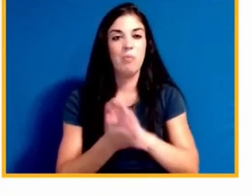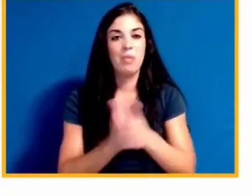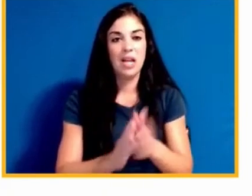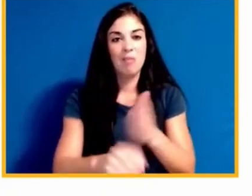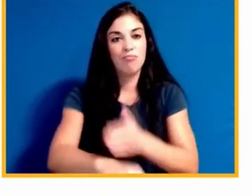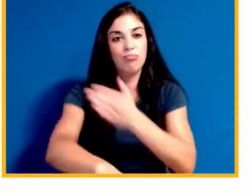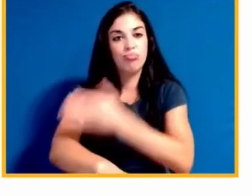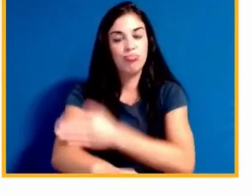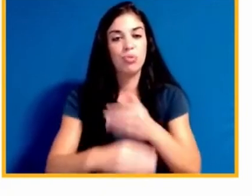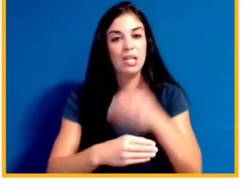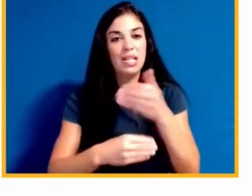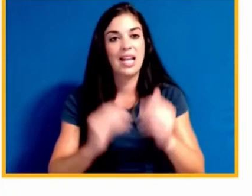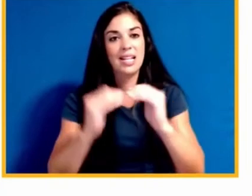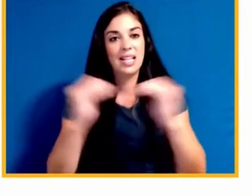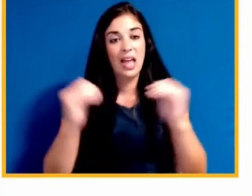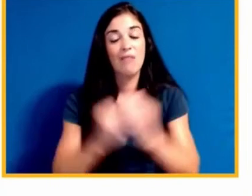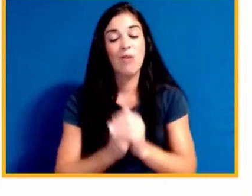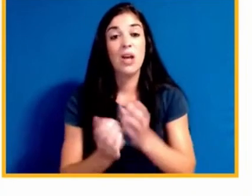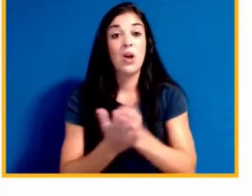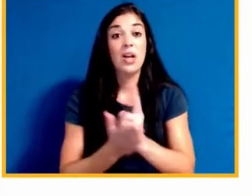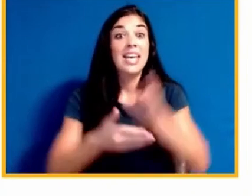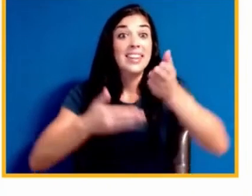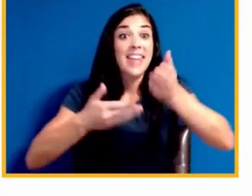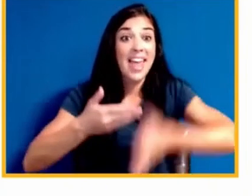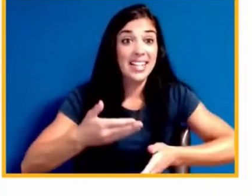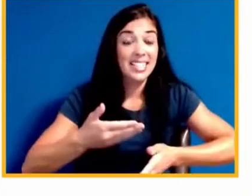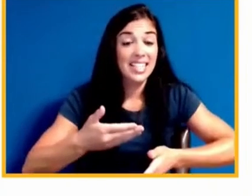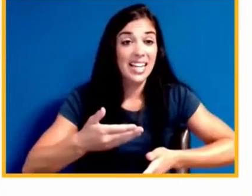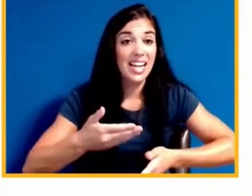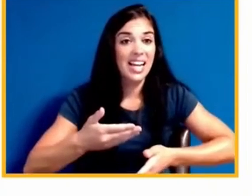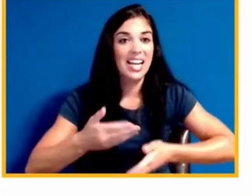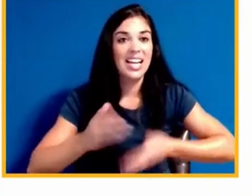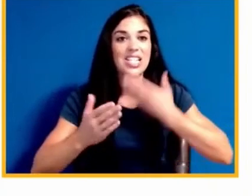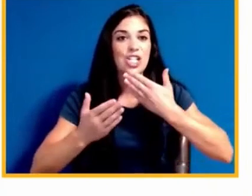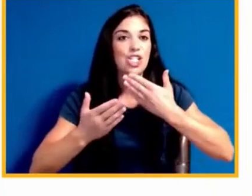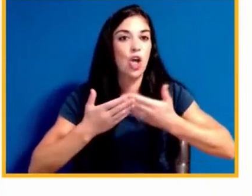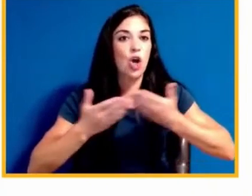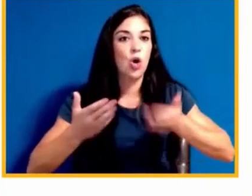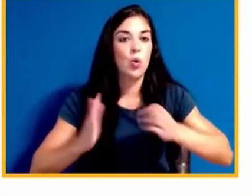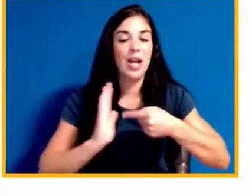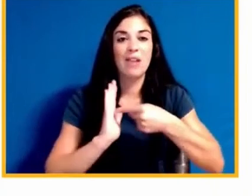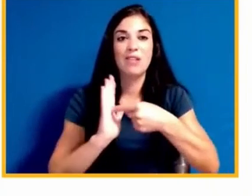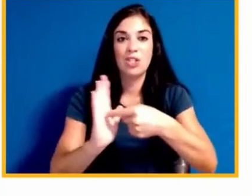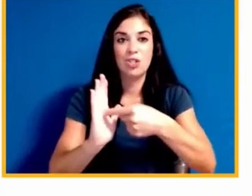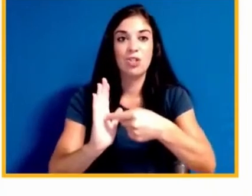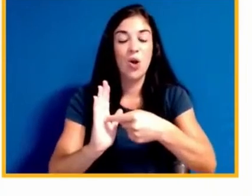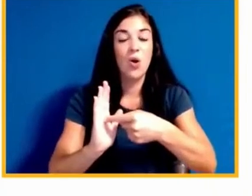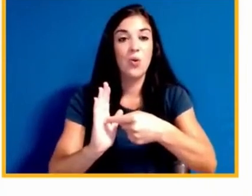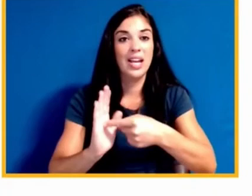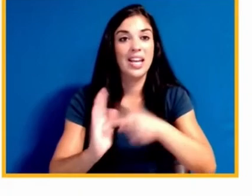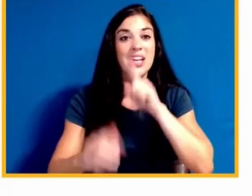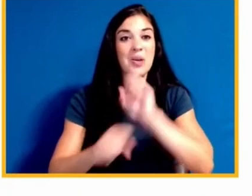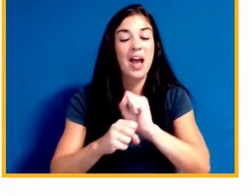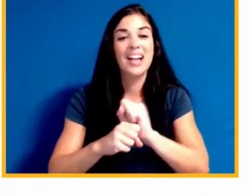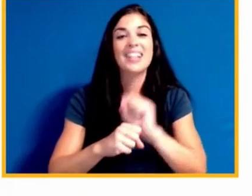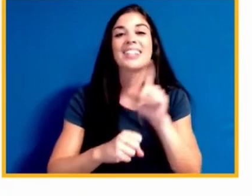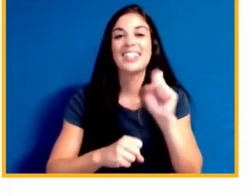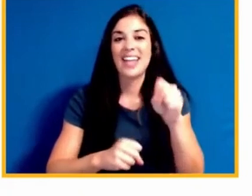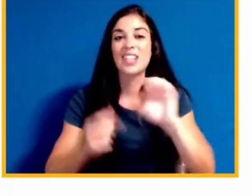and honestly, the ending is a good way of showing that you actually broke away from that square and it showed,